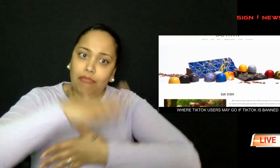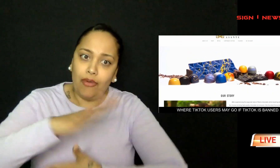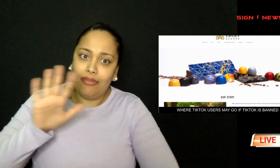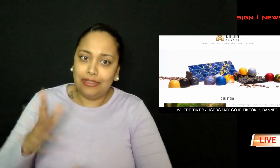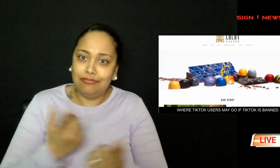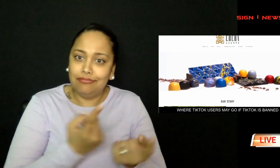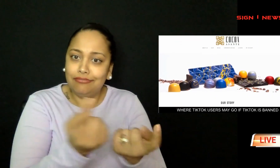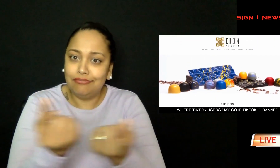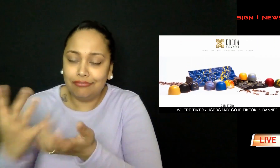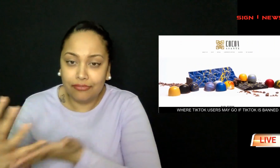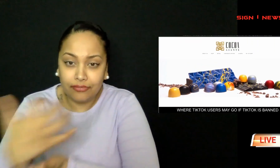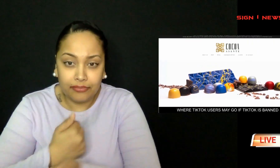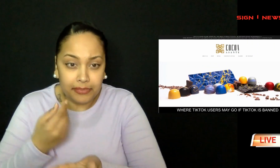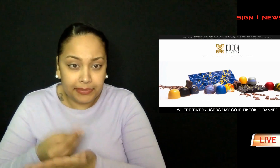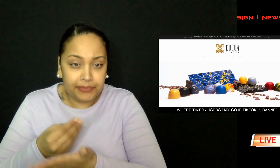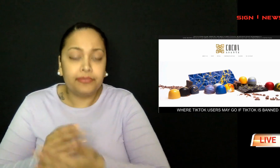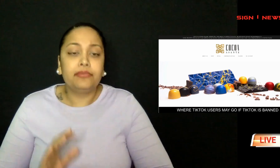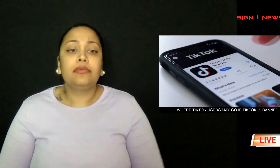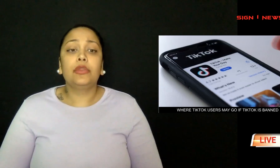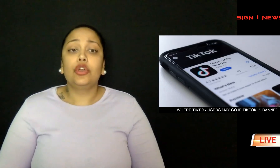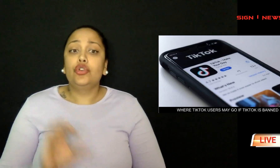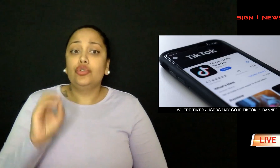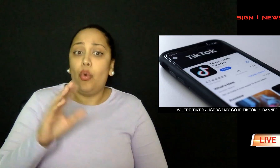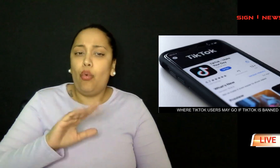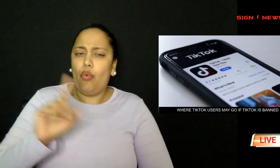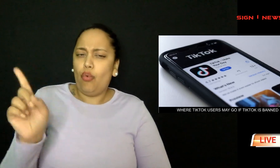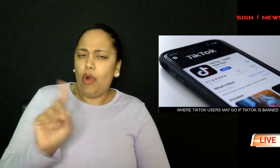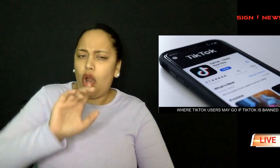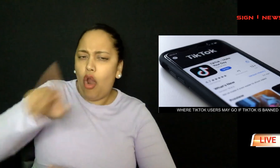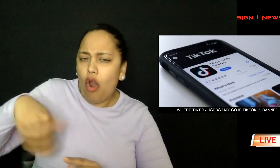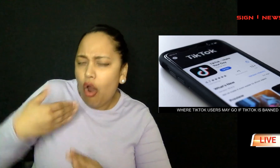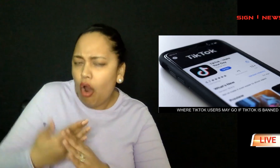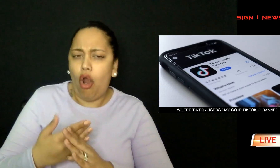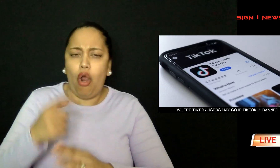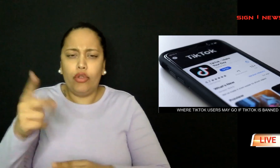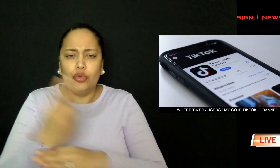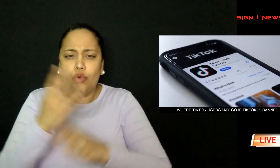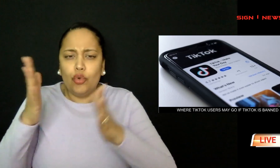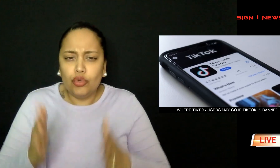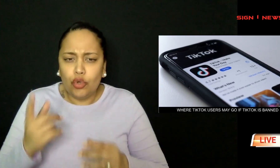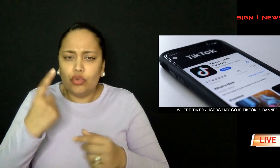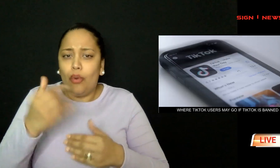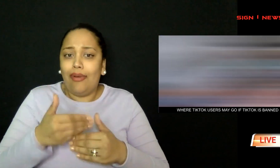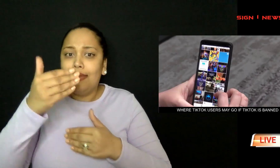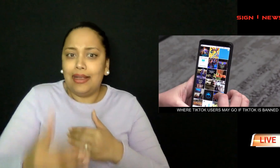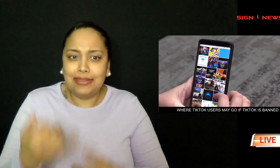influencers who rely on the app for a major portion of their revenue so where will all